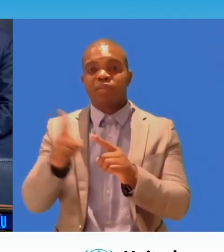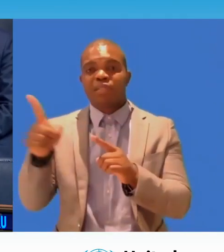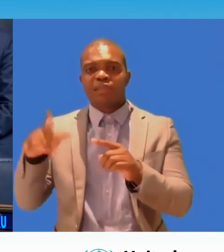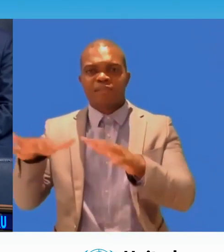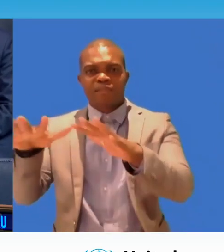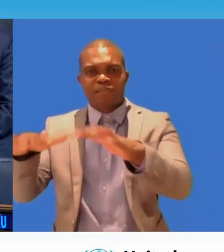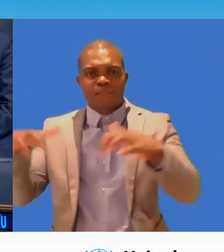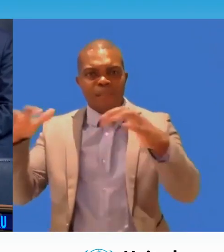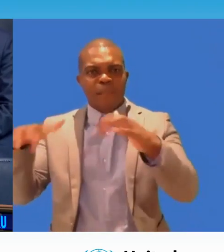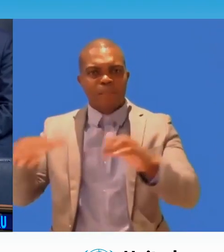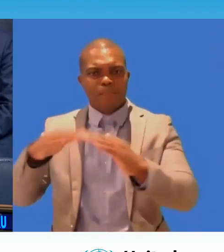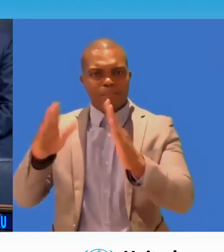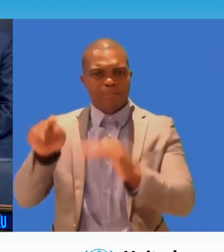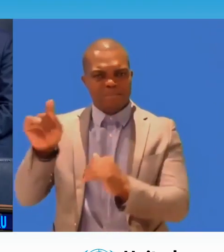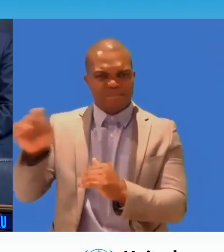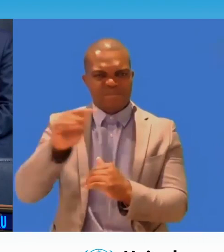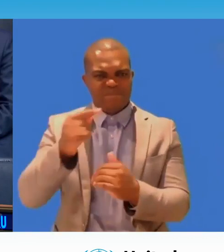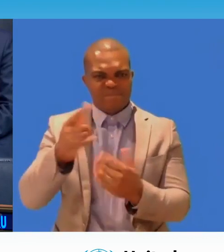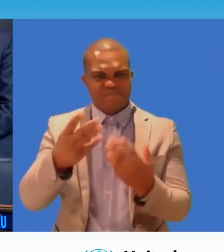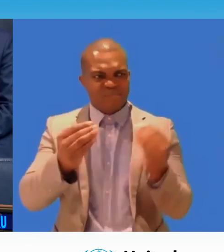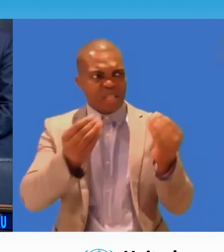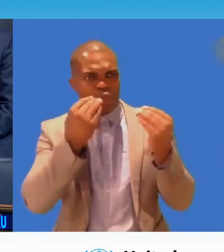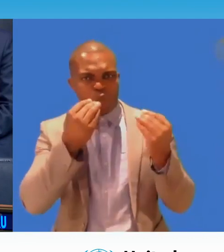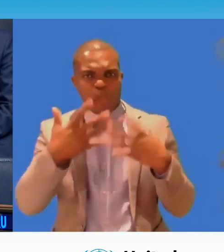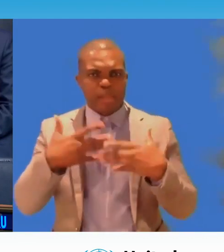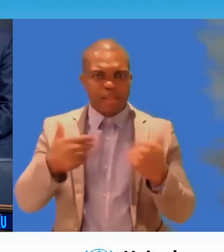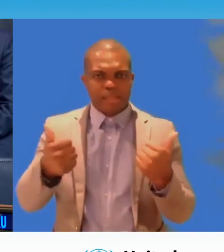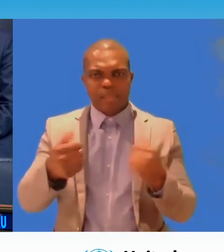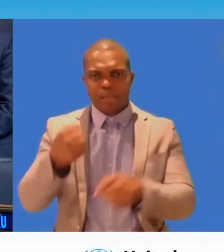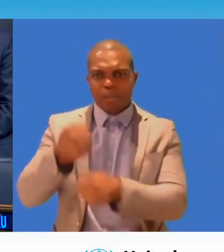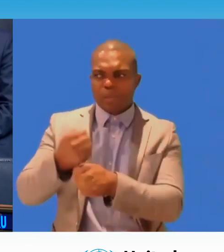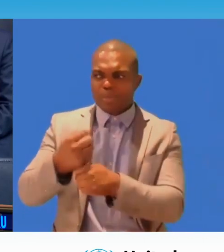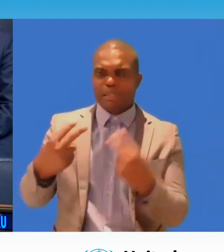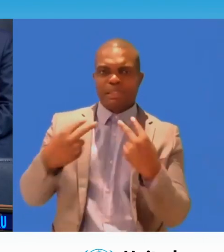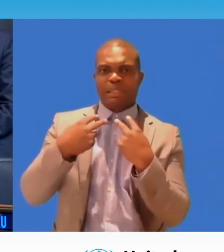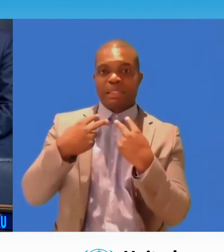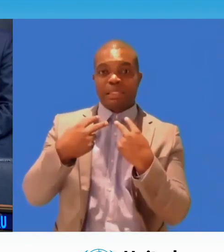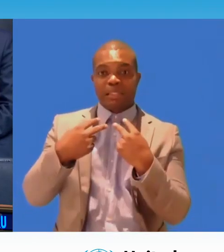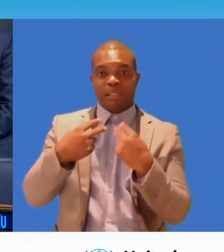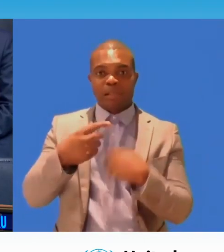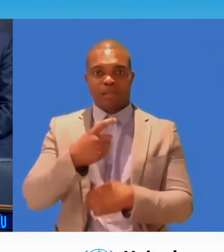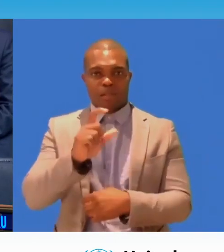that these people with live in dignity by ensuring their full and equal participation